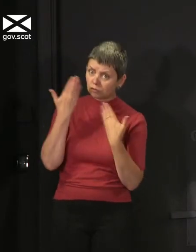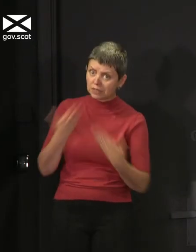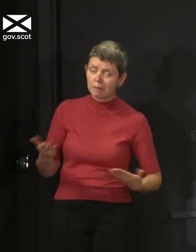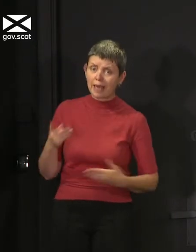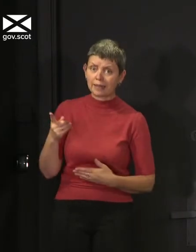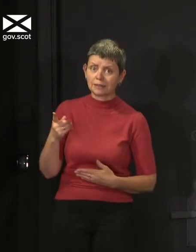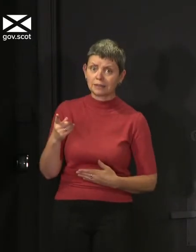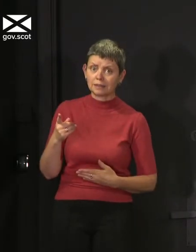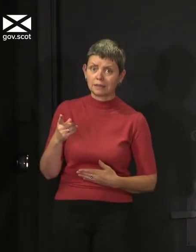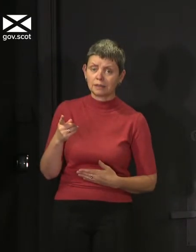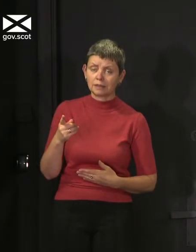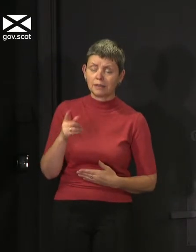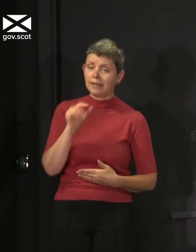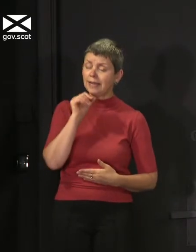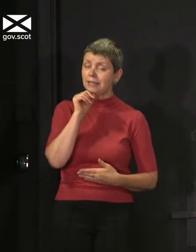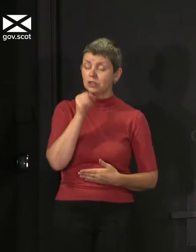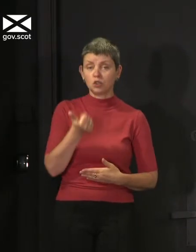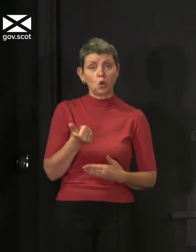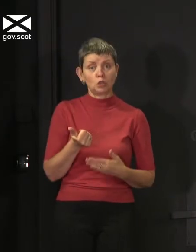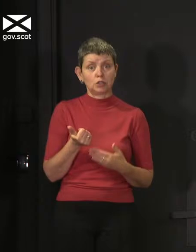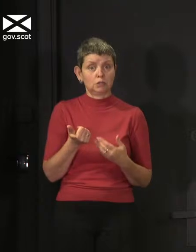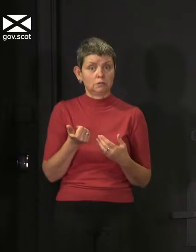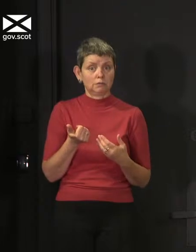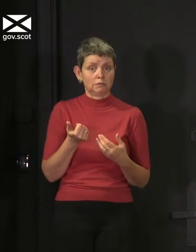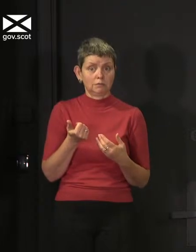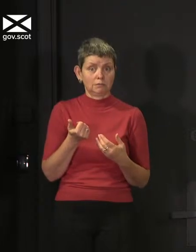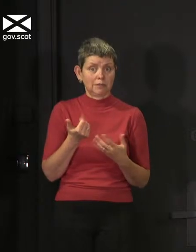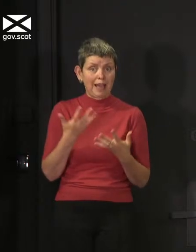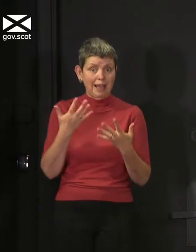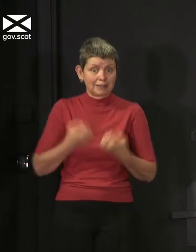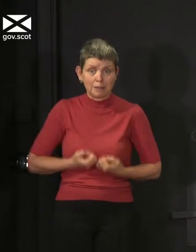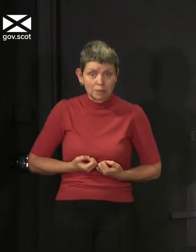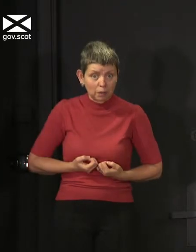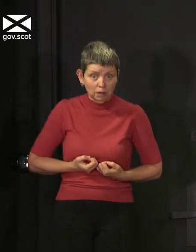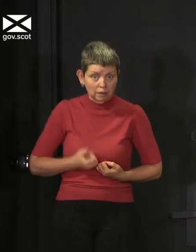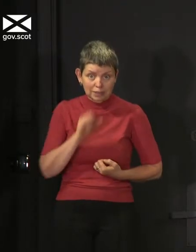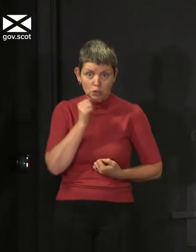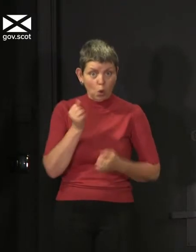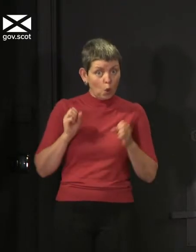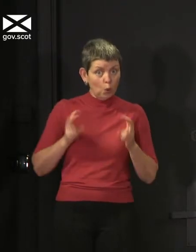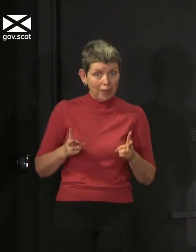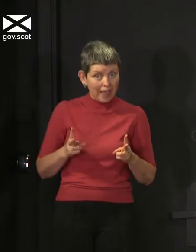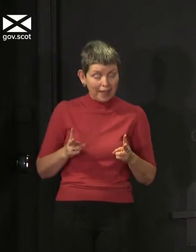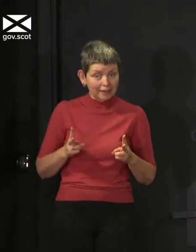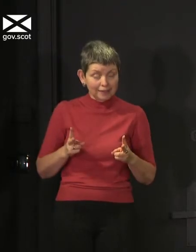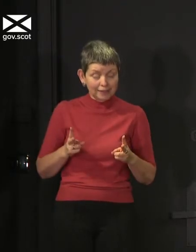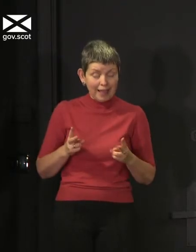or form, now or before coronavirus, just as it will not be acceptable after coronavirus,